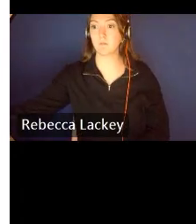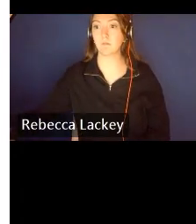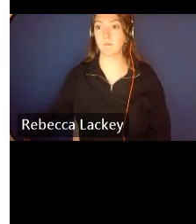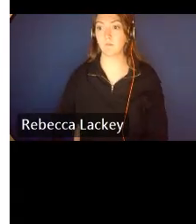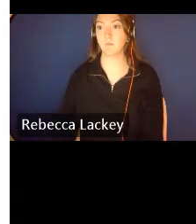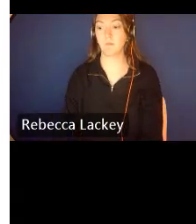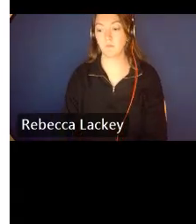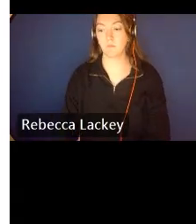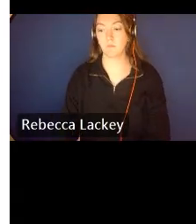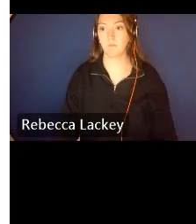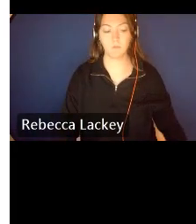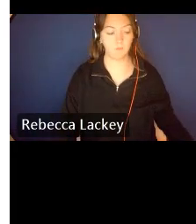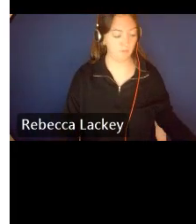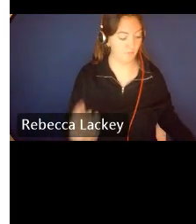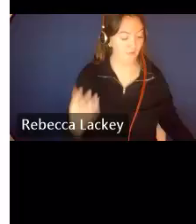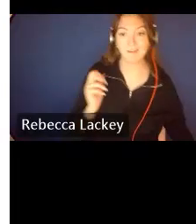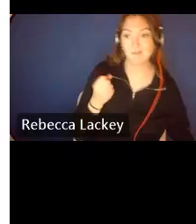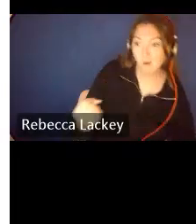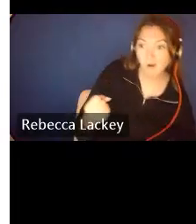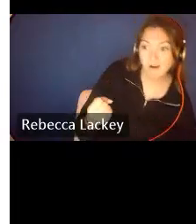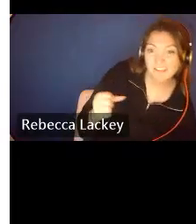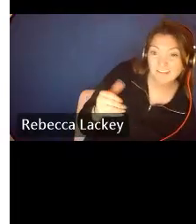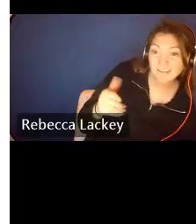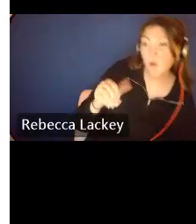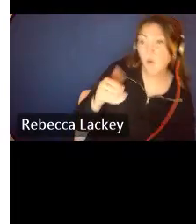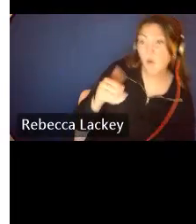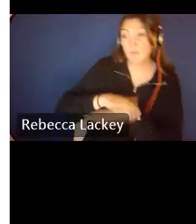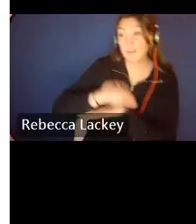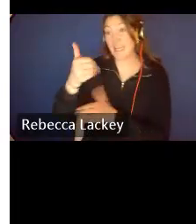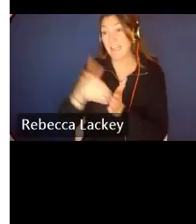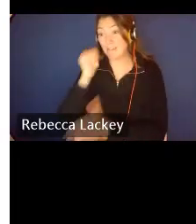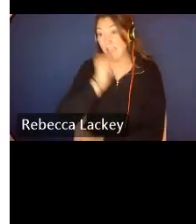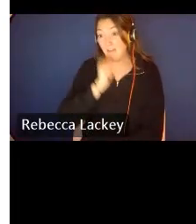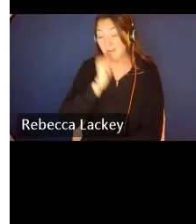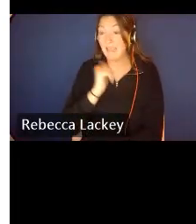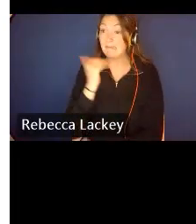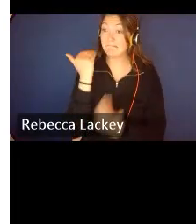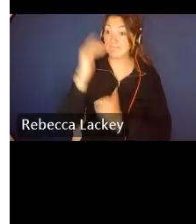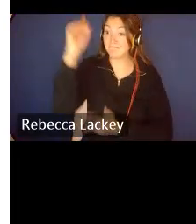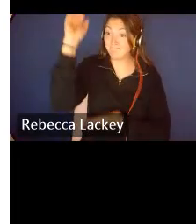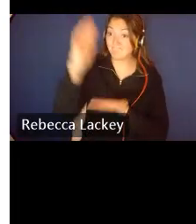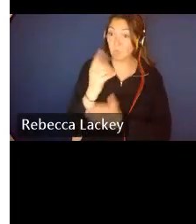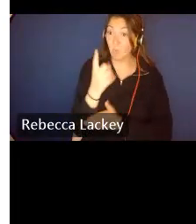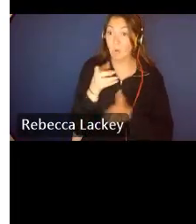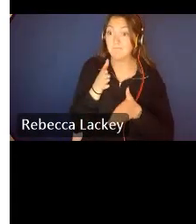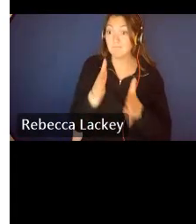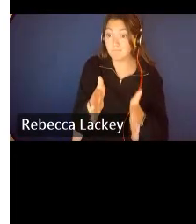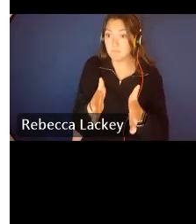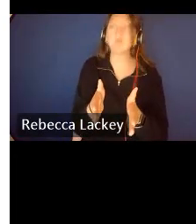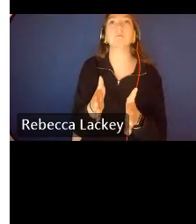of vehicles, more than 10,000 per day. Limiting traffic to one direction helped prevent backups